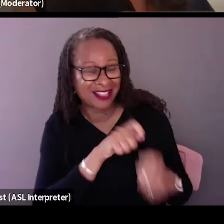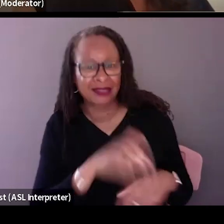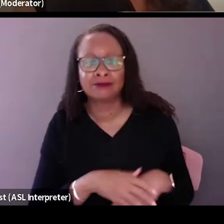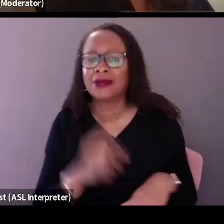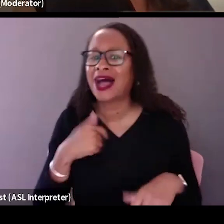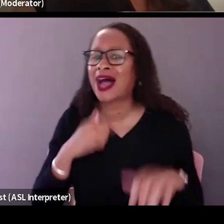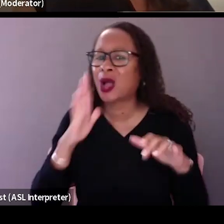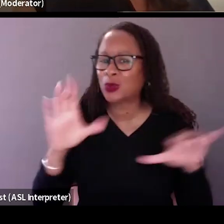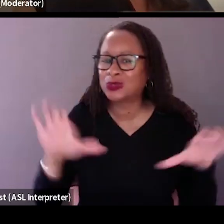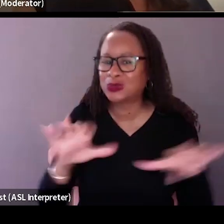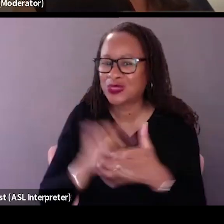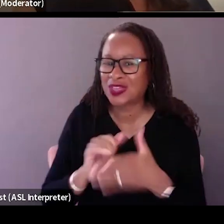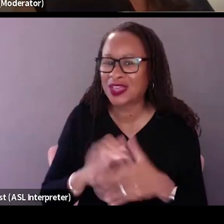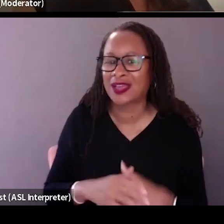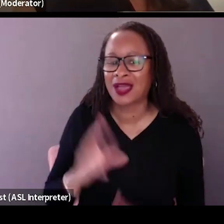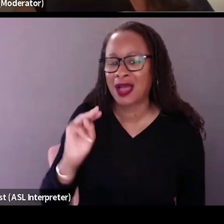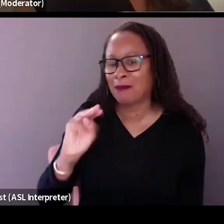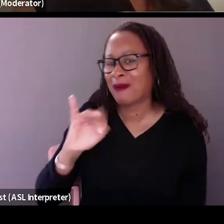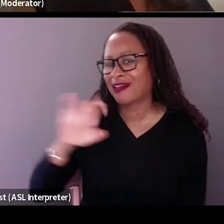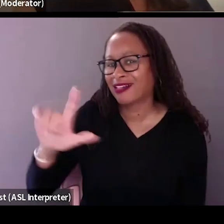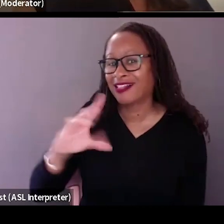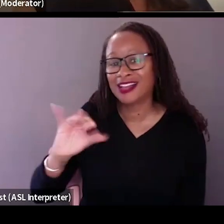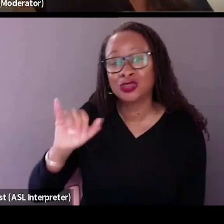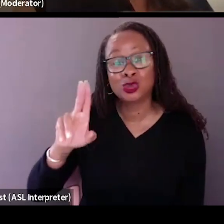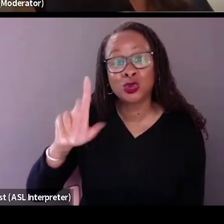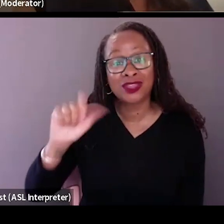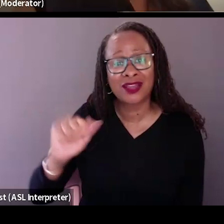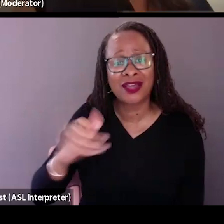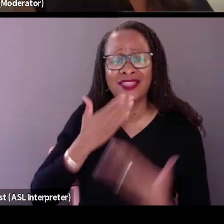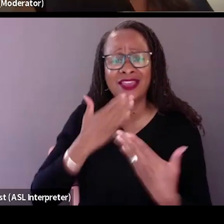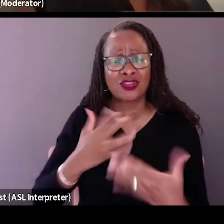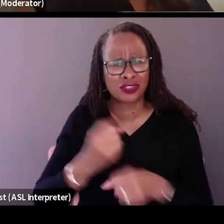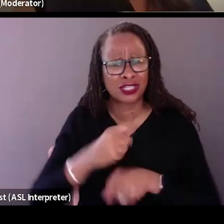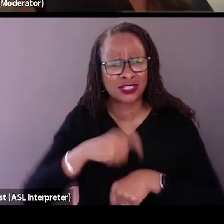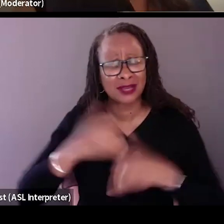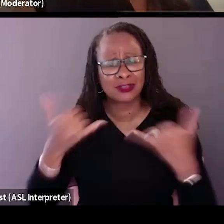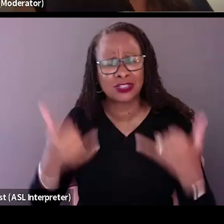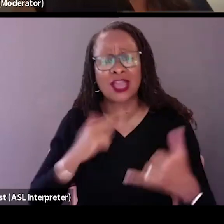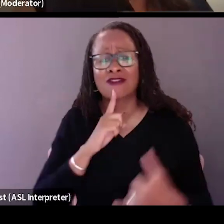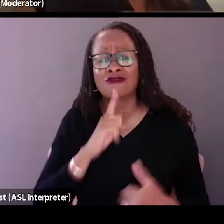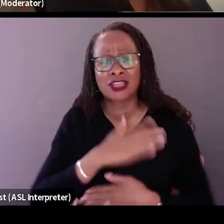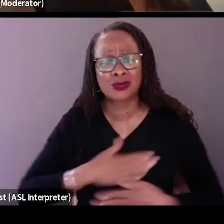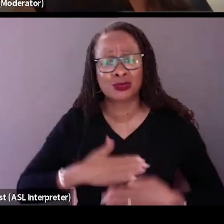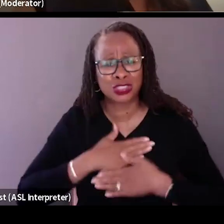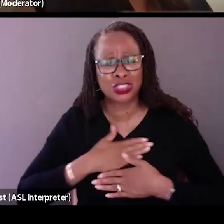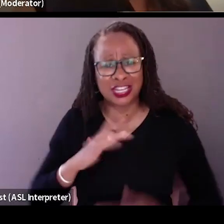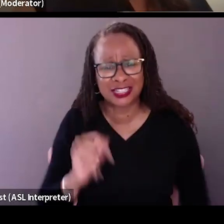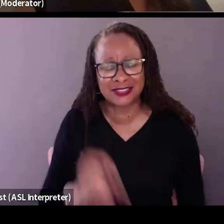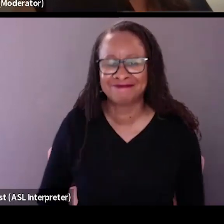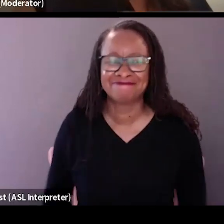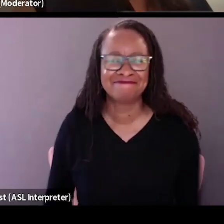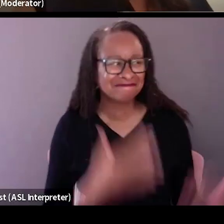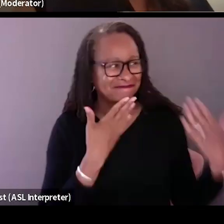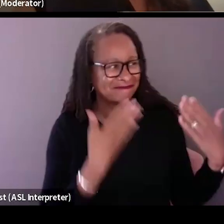Well Michael and Julia, thank you so much for taking the time today. I really appreciate it. Thank you so much. Thanks for having us.